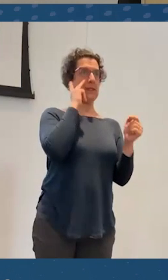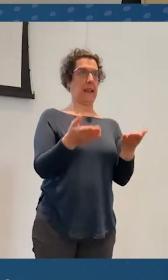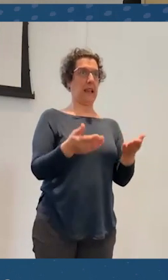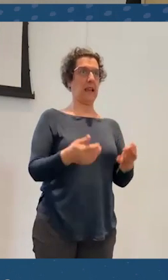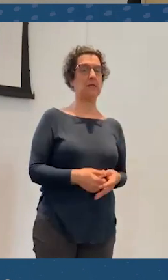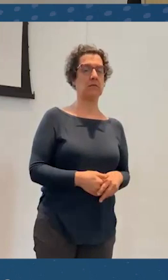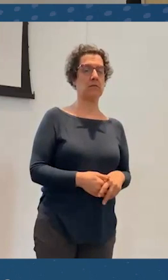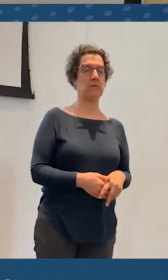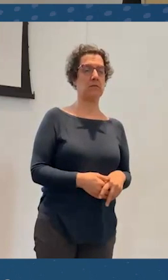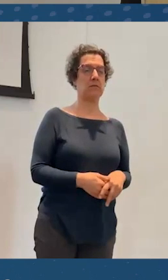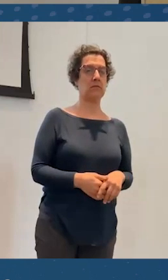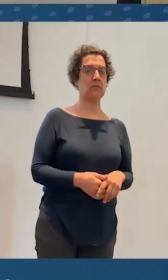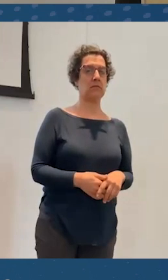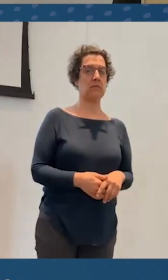have it obscure as much.